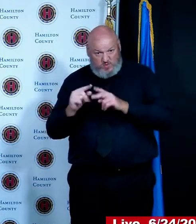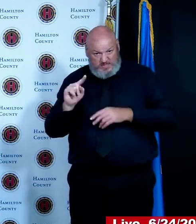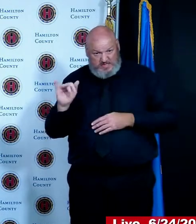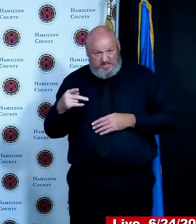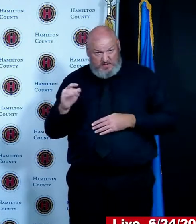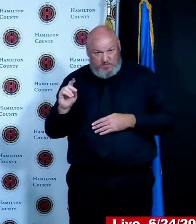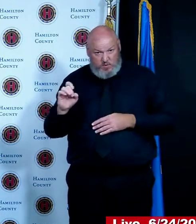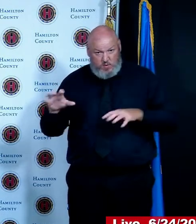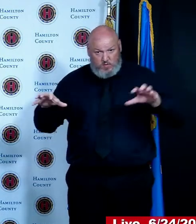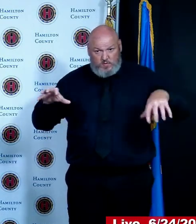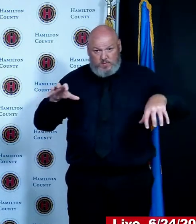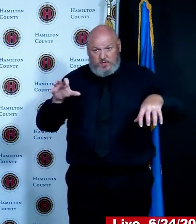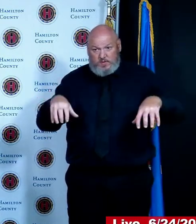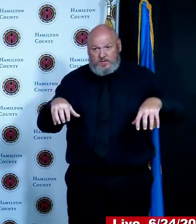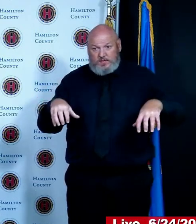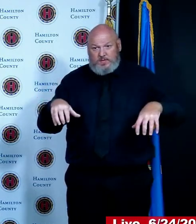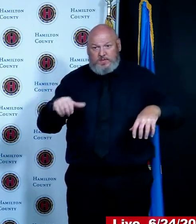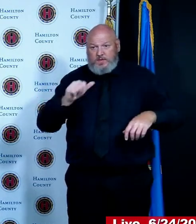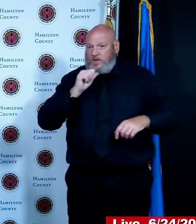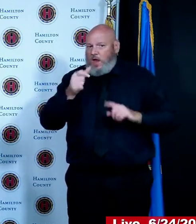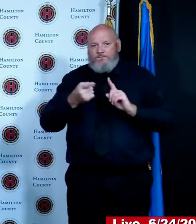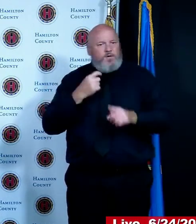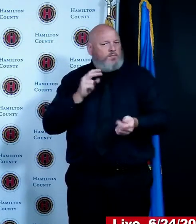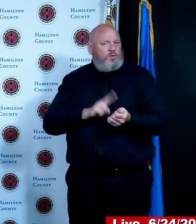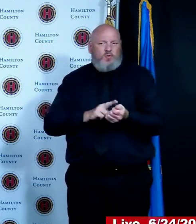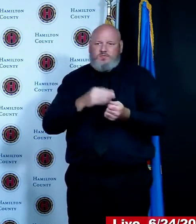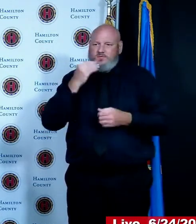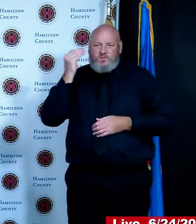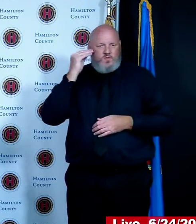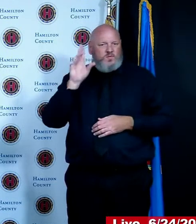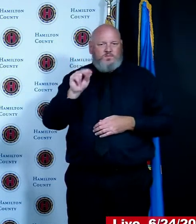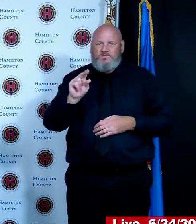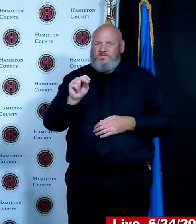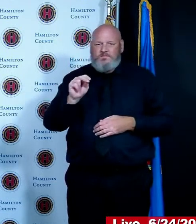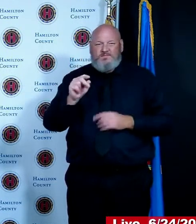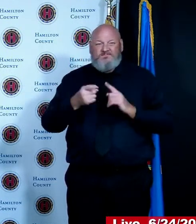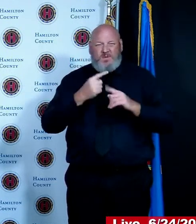nursing homes these are community spread cases these are the result of people